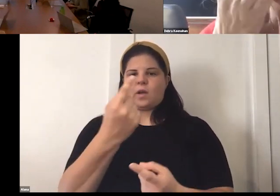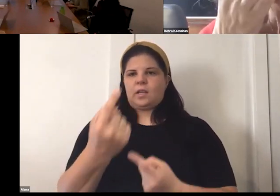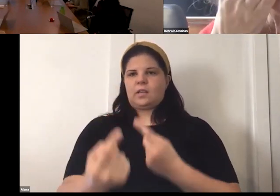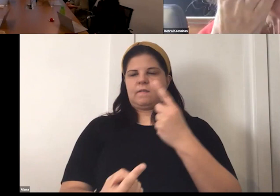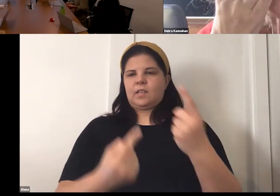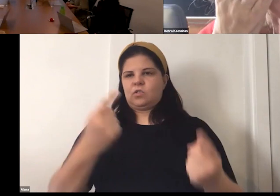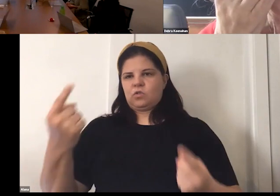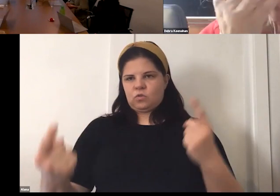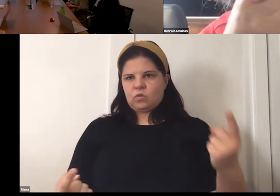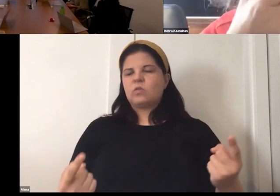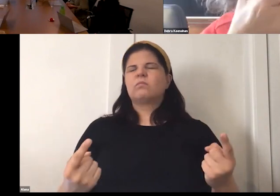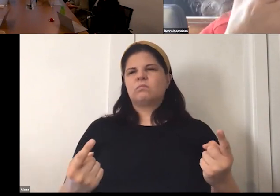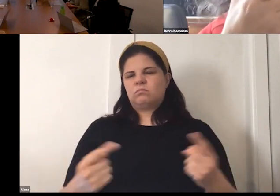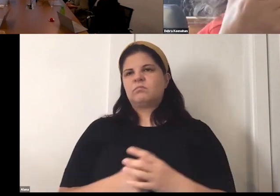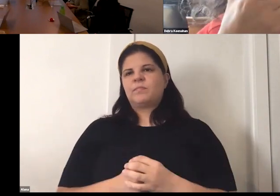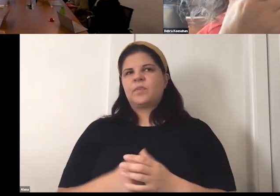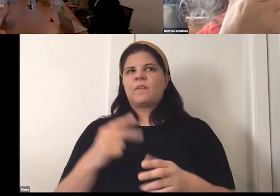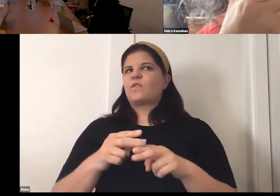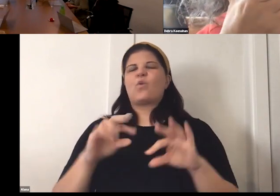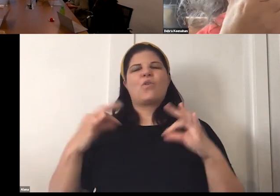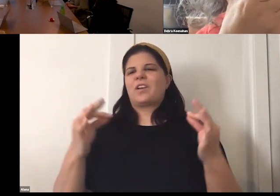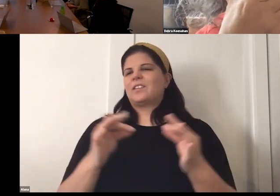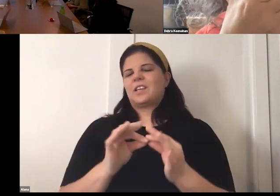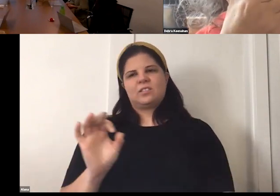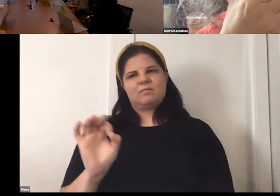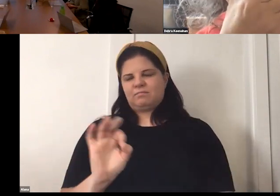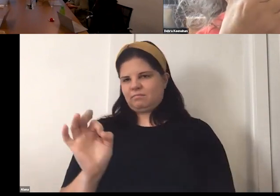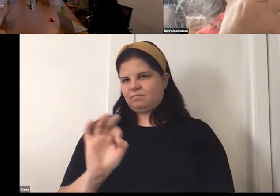It's not open to organisations. And Dane.